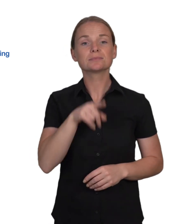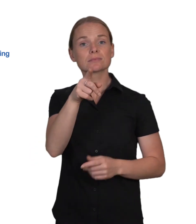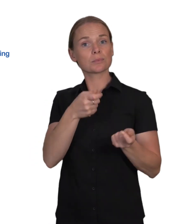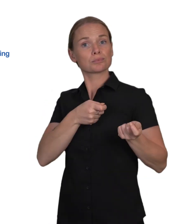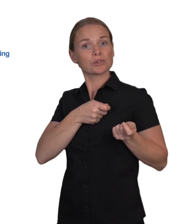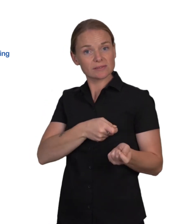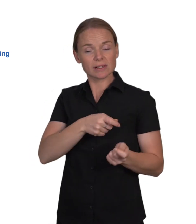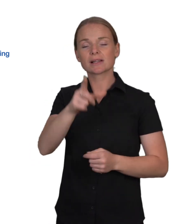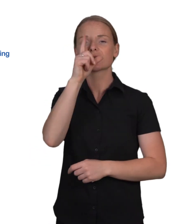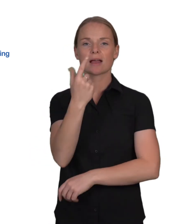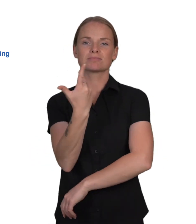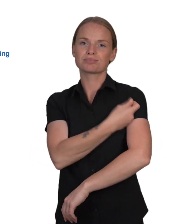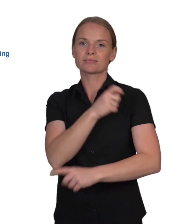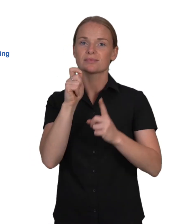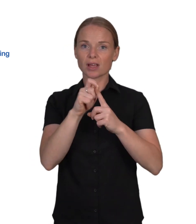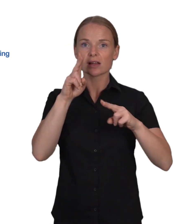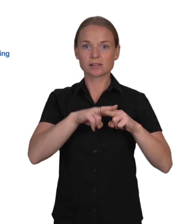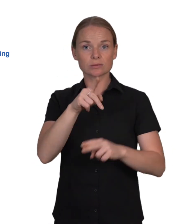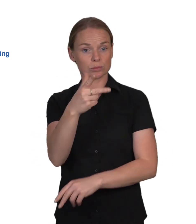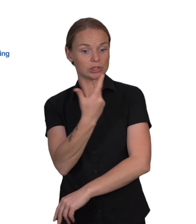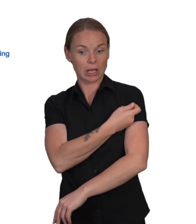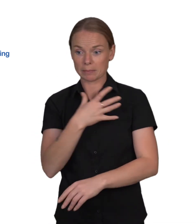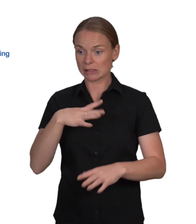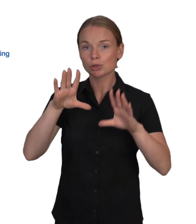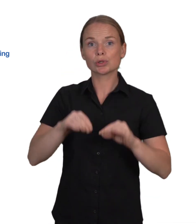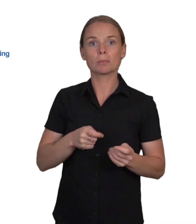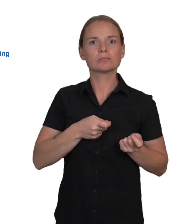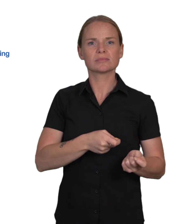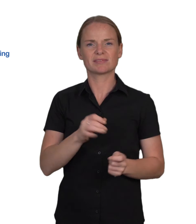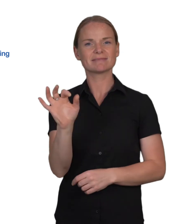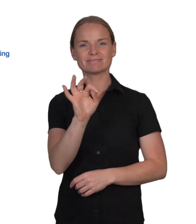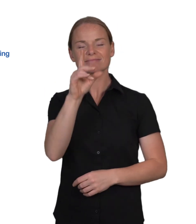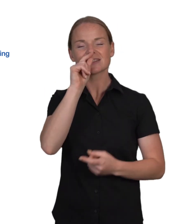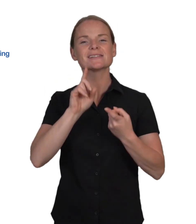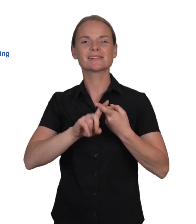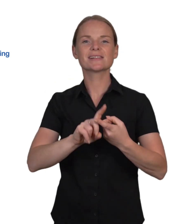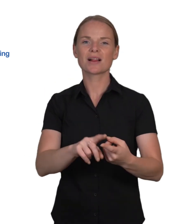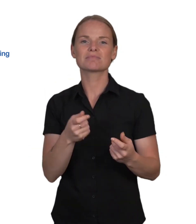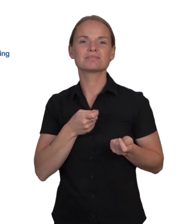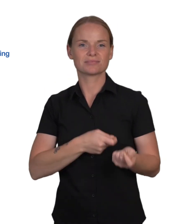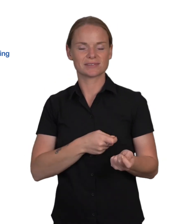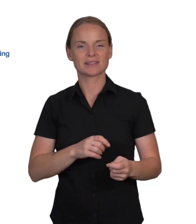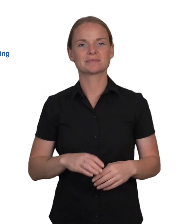If you are breastfeeding, you can have Pfizer. You do not need to stop breastfeeding after vaccination.